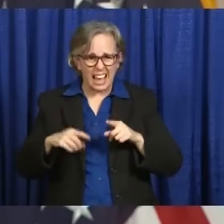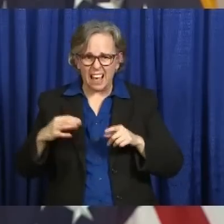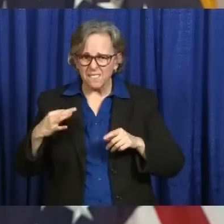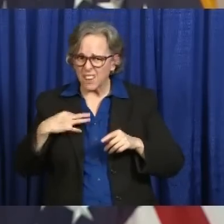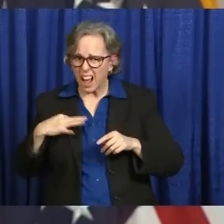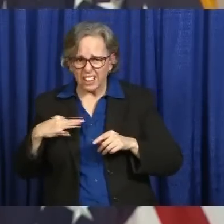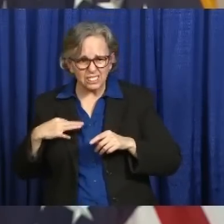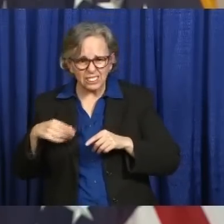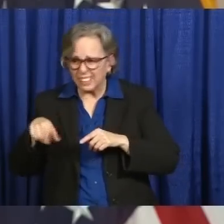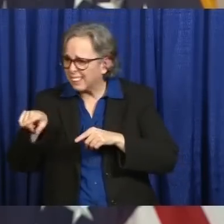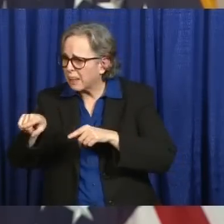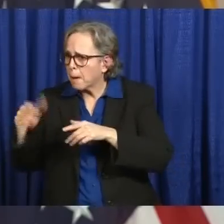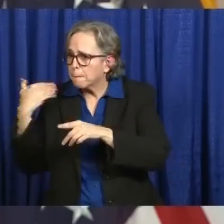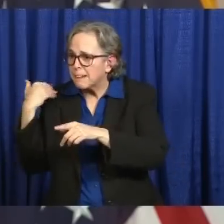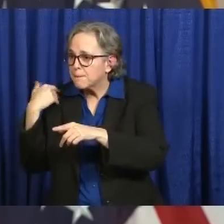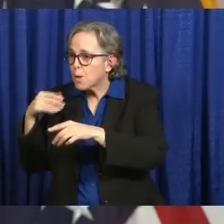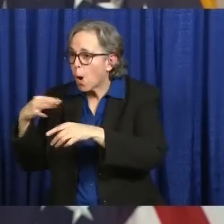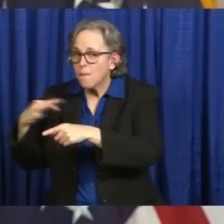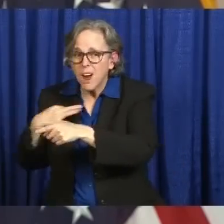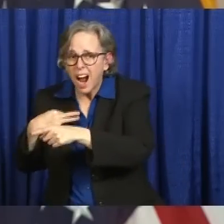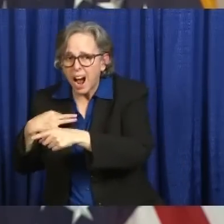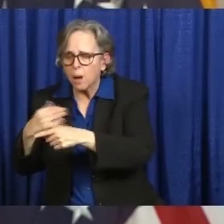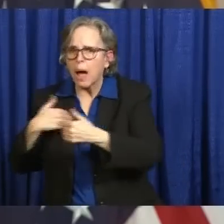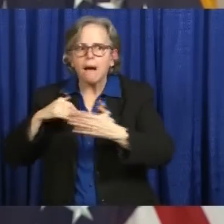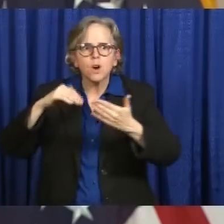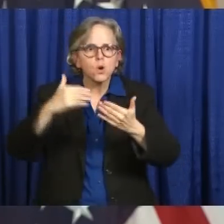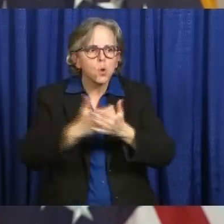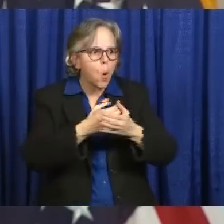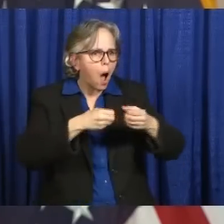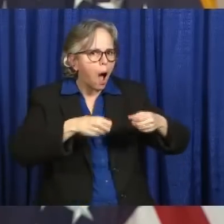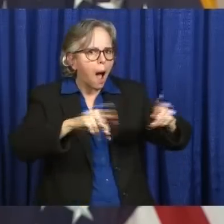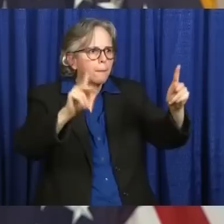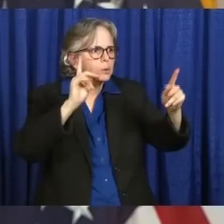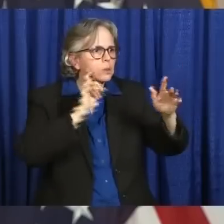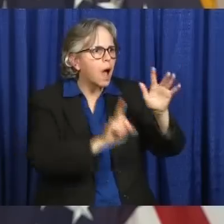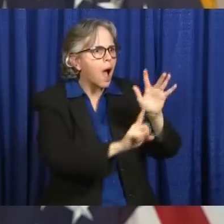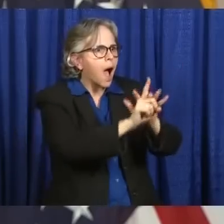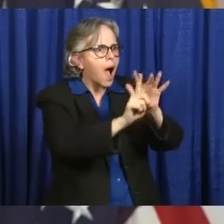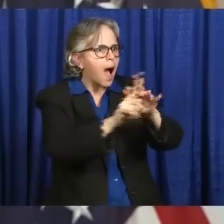ALSO, IF YOU ARE SOMEONE WHO LIKES TO VOLUNTEER AND YOUR VOLUNTEER OPPORTUNITIES ARE NOT